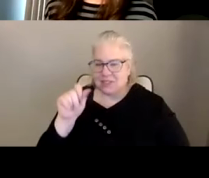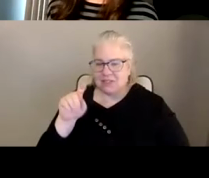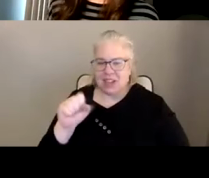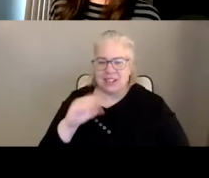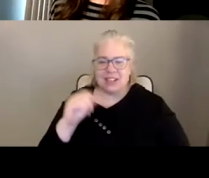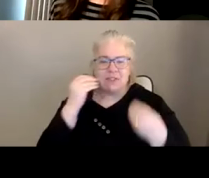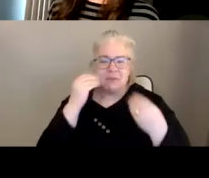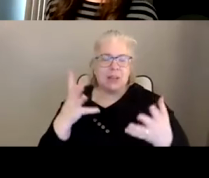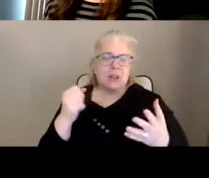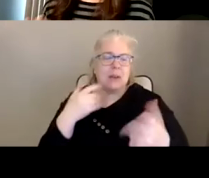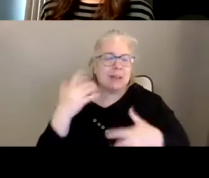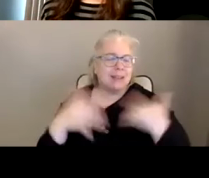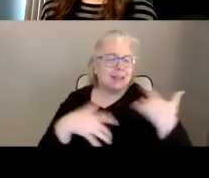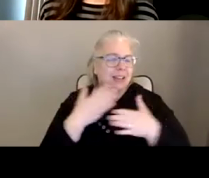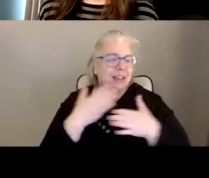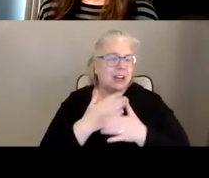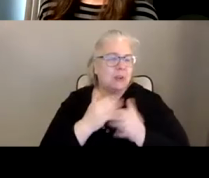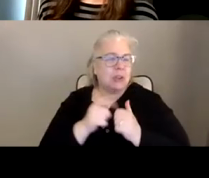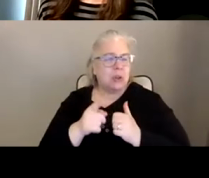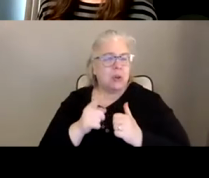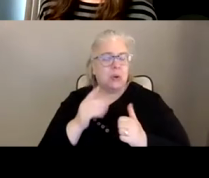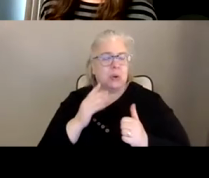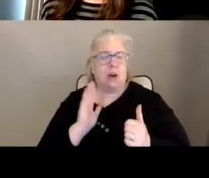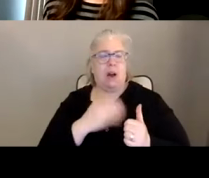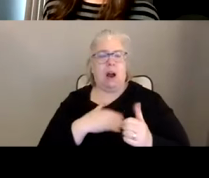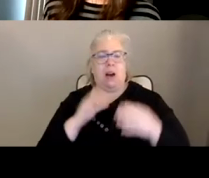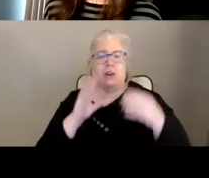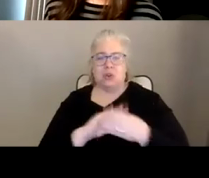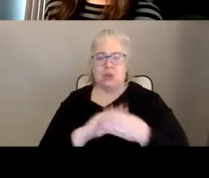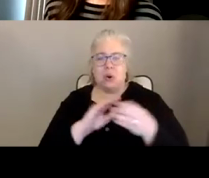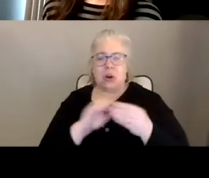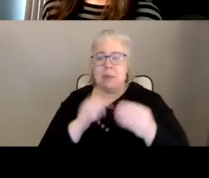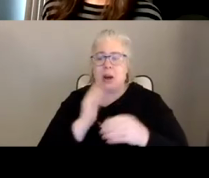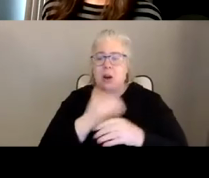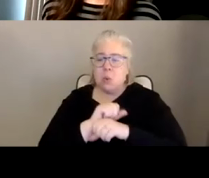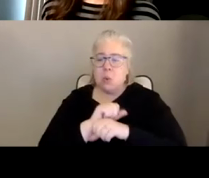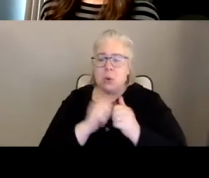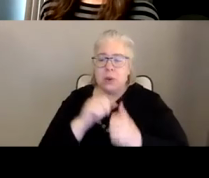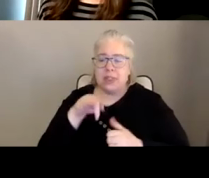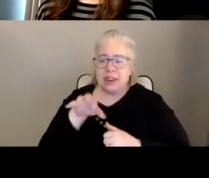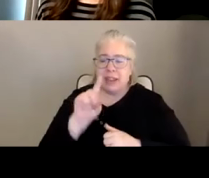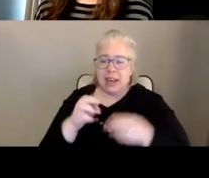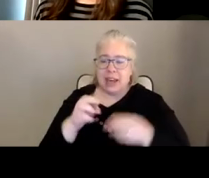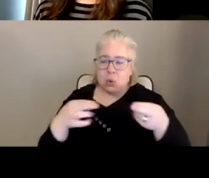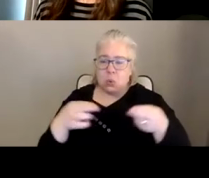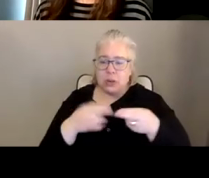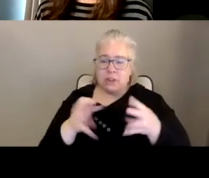So I'm excited to share our case study with the work that we did with the Indiana region of the American Red Cross.